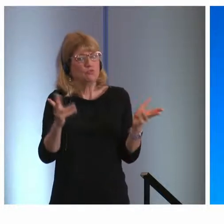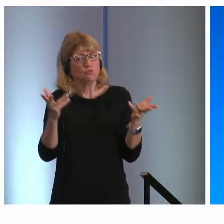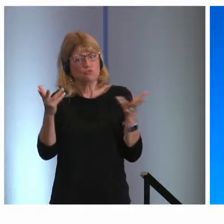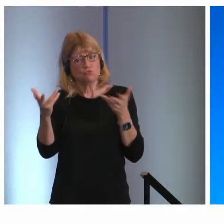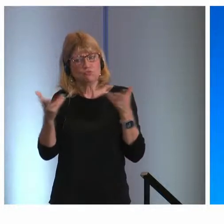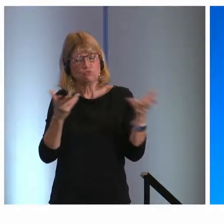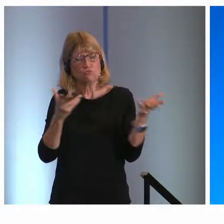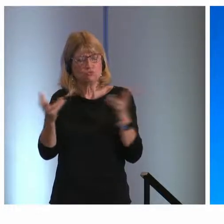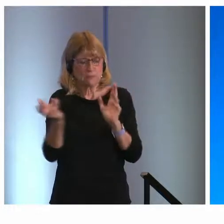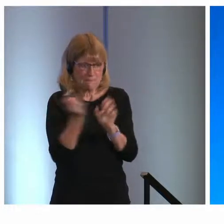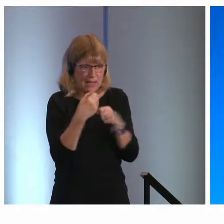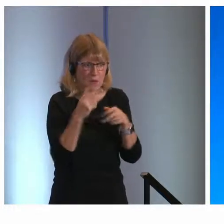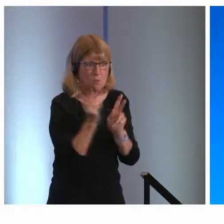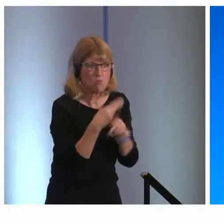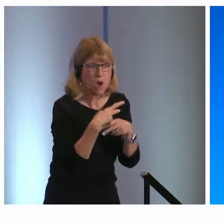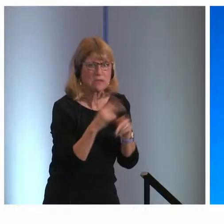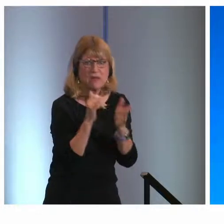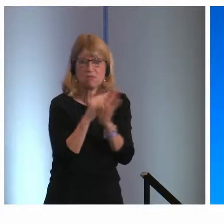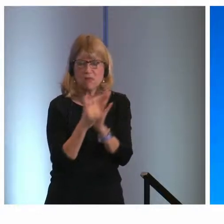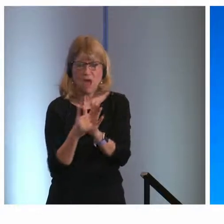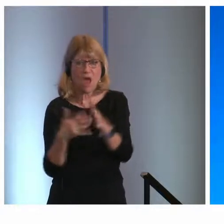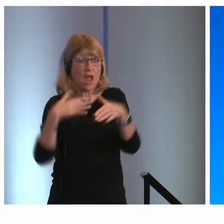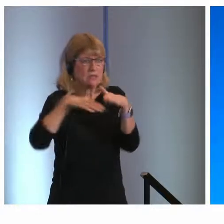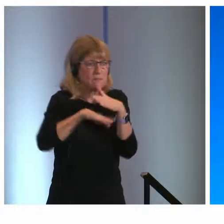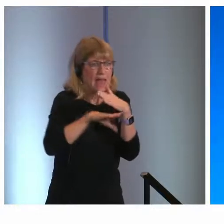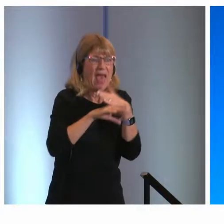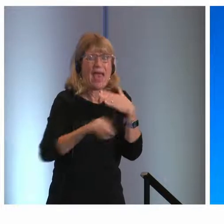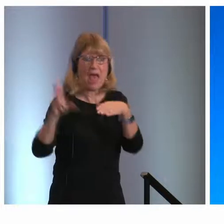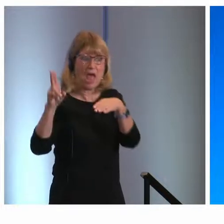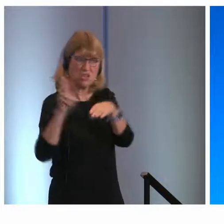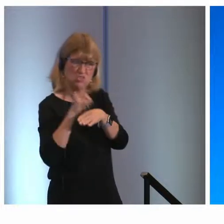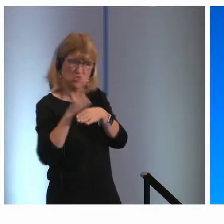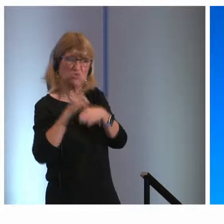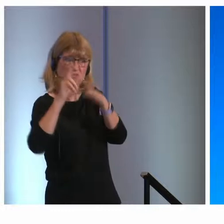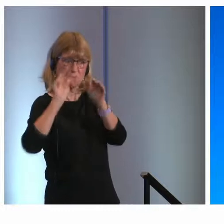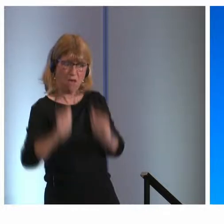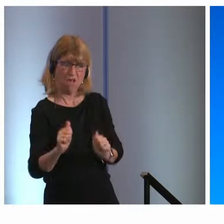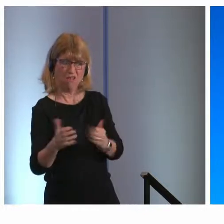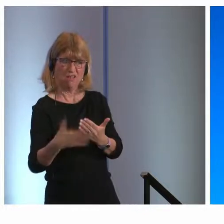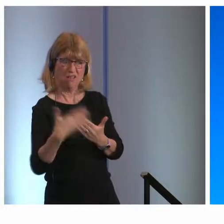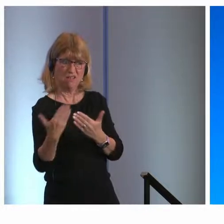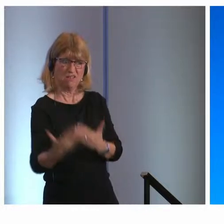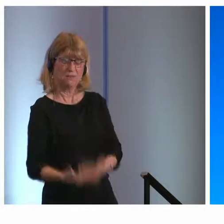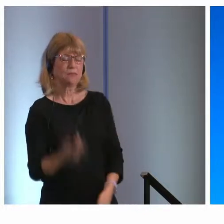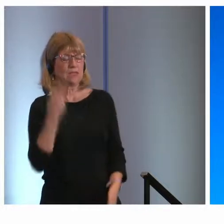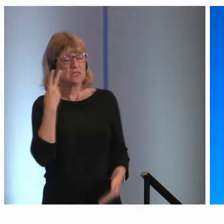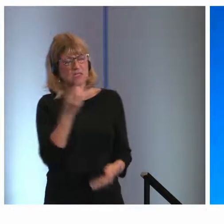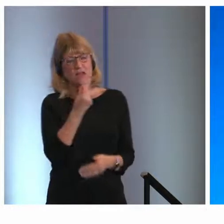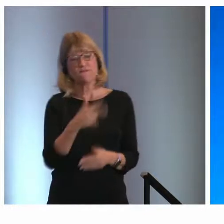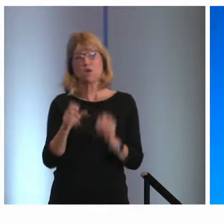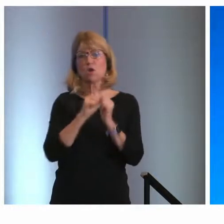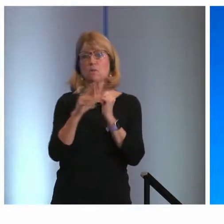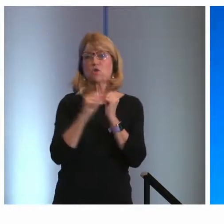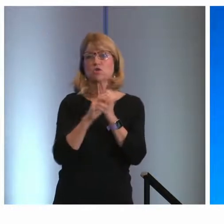representation in advertising and marketing, as you do -- when creating accessible, and -- and usable products and